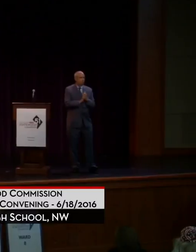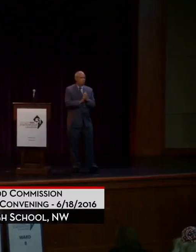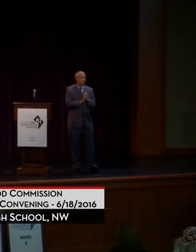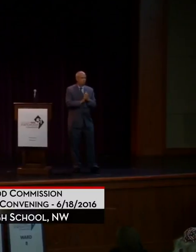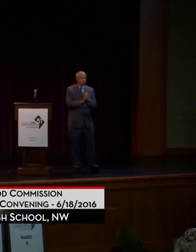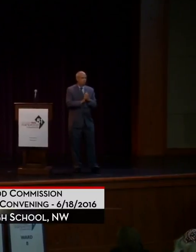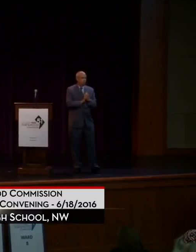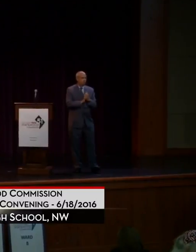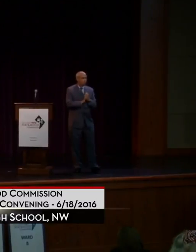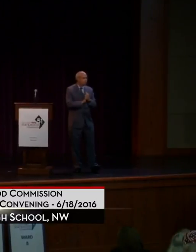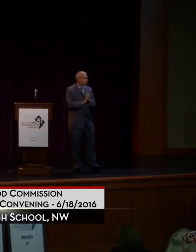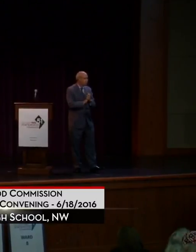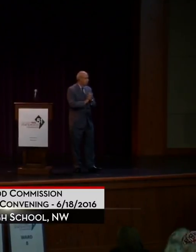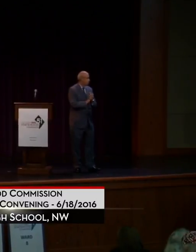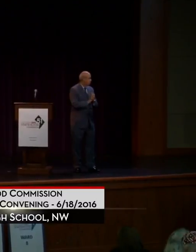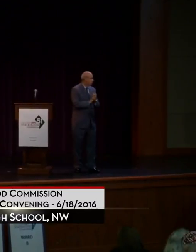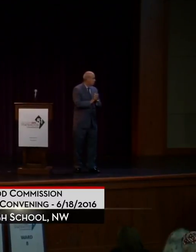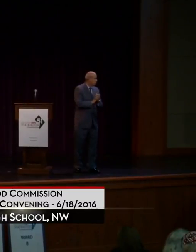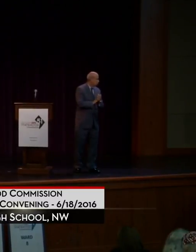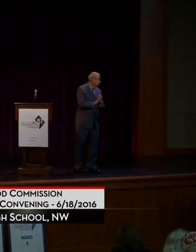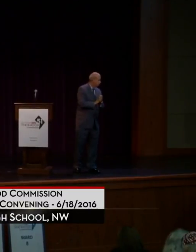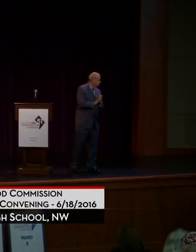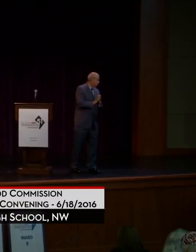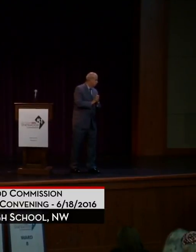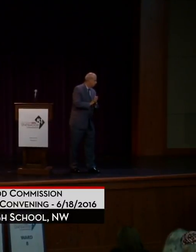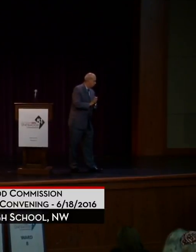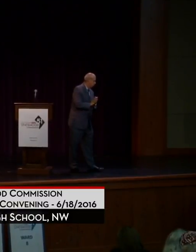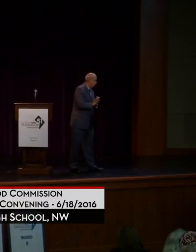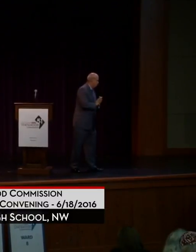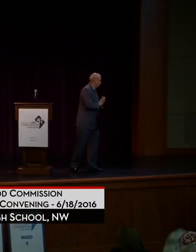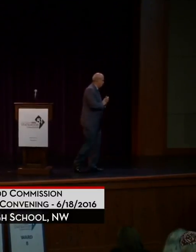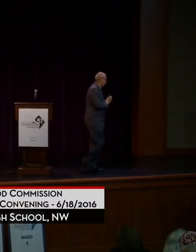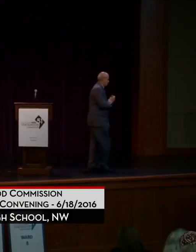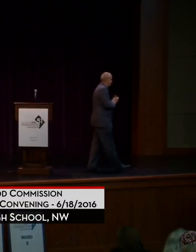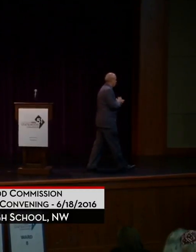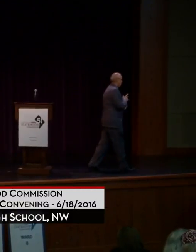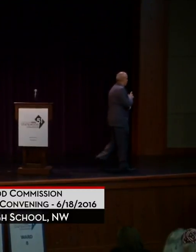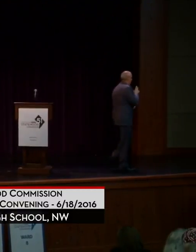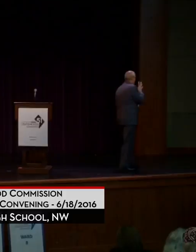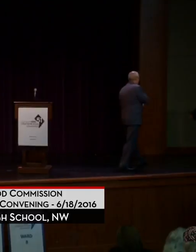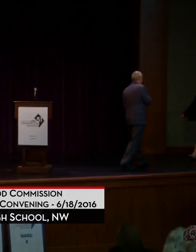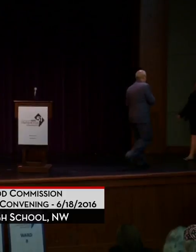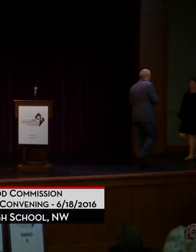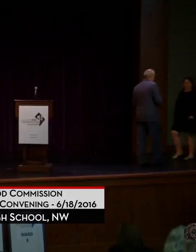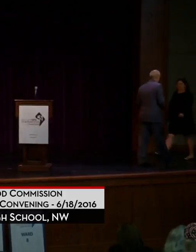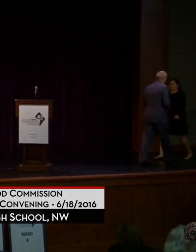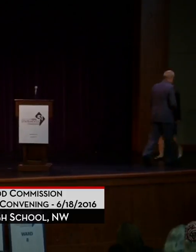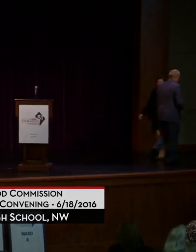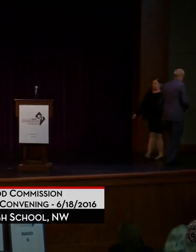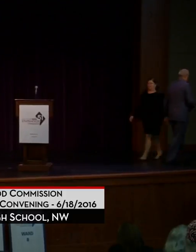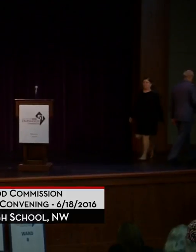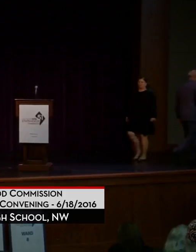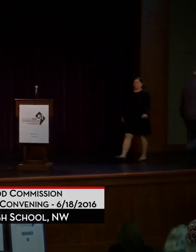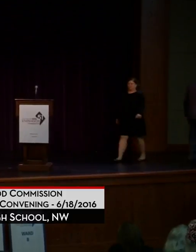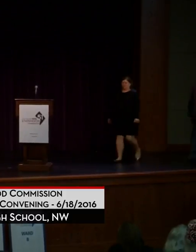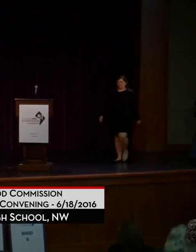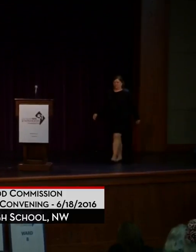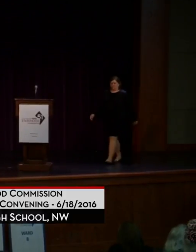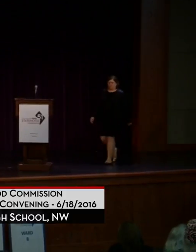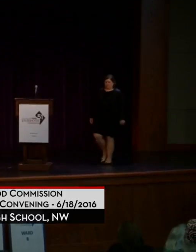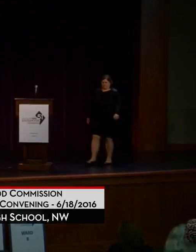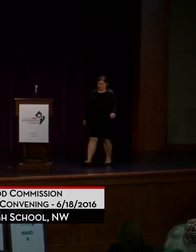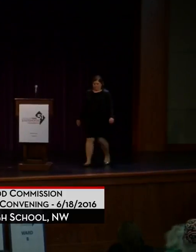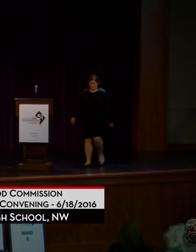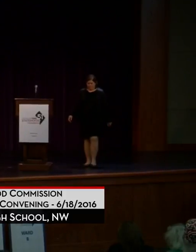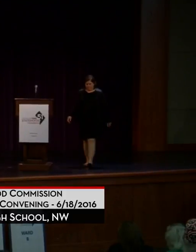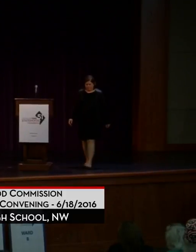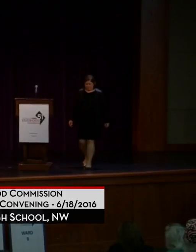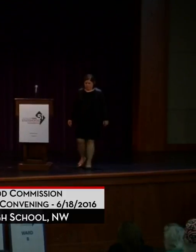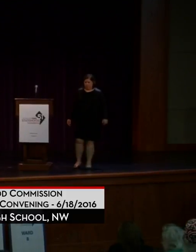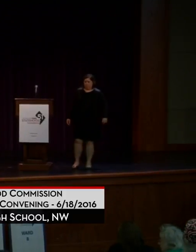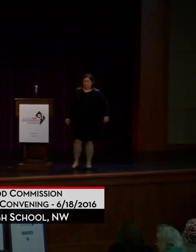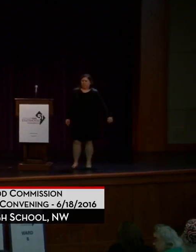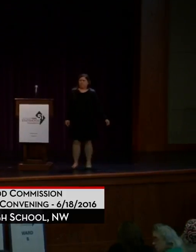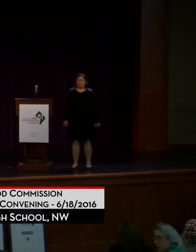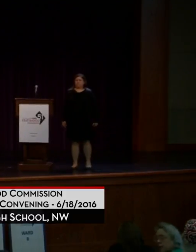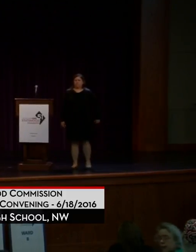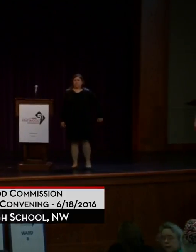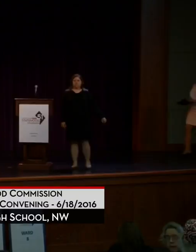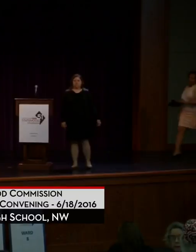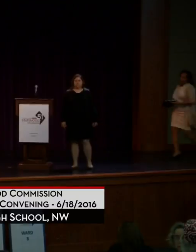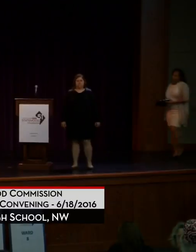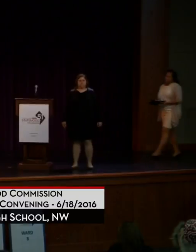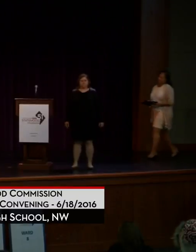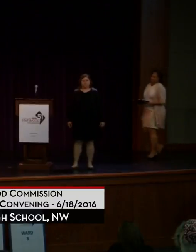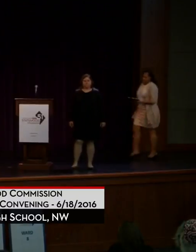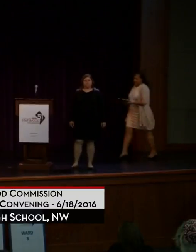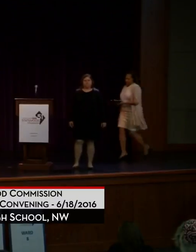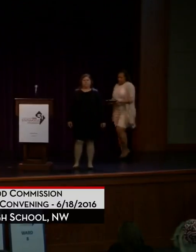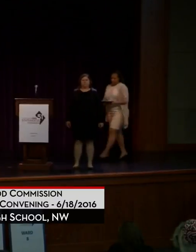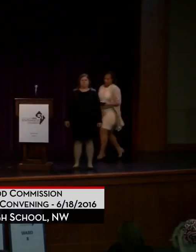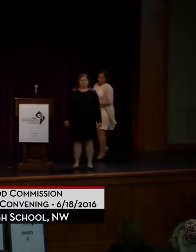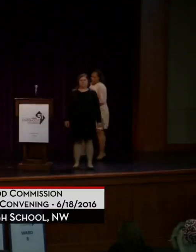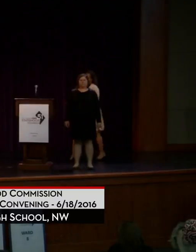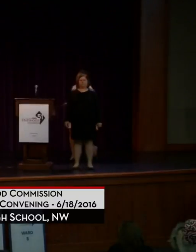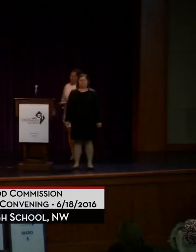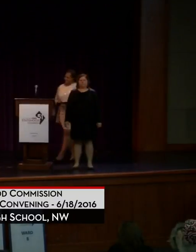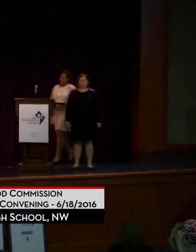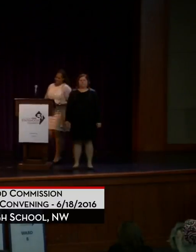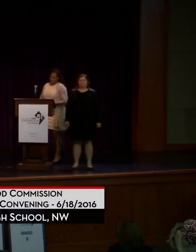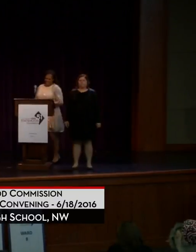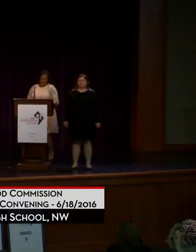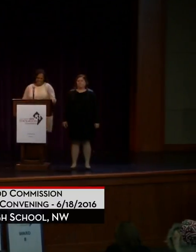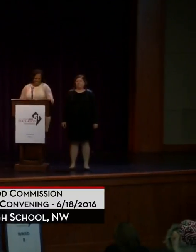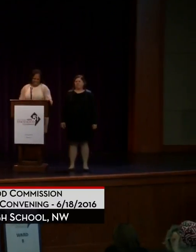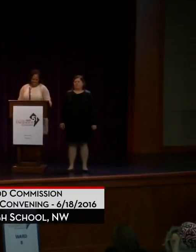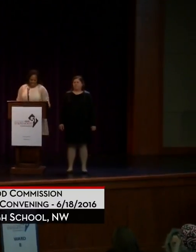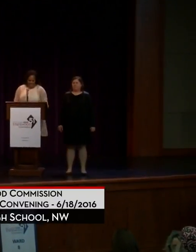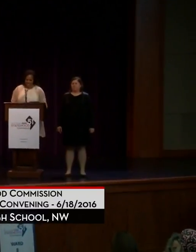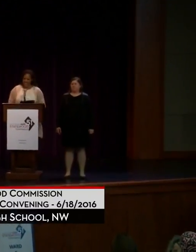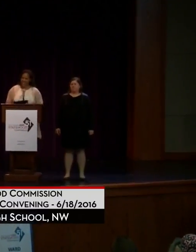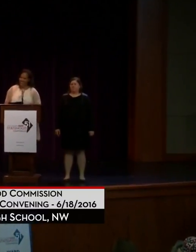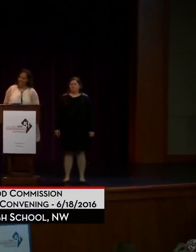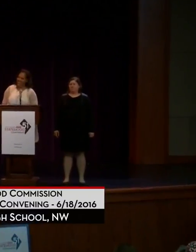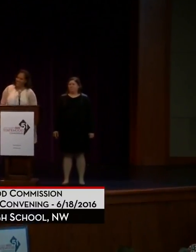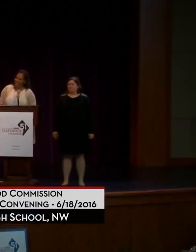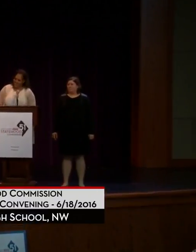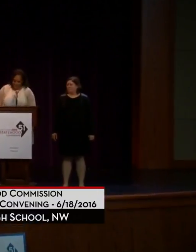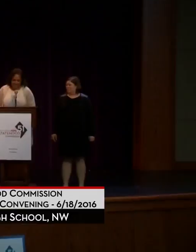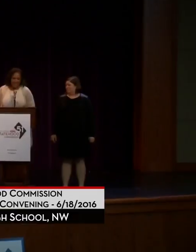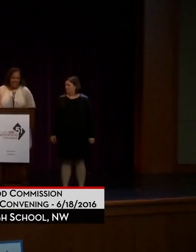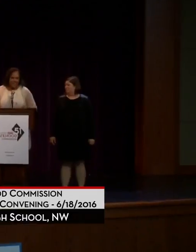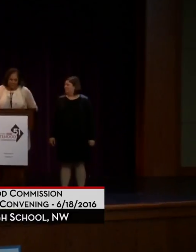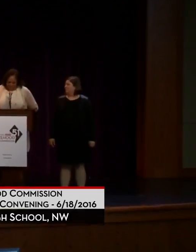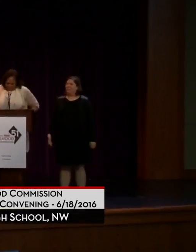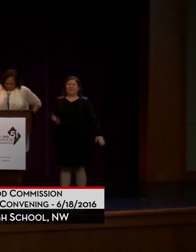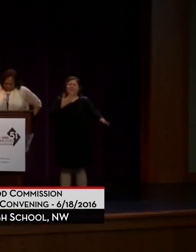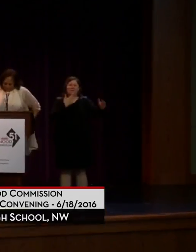MR. MARK PLOTKIN. >> GOOD MORNING.